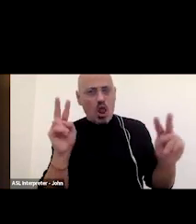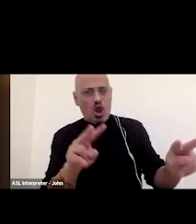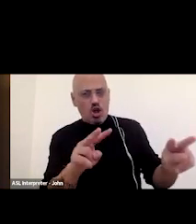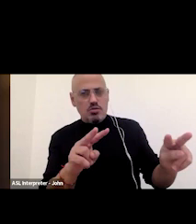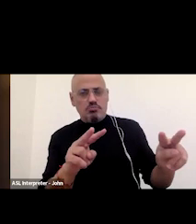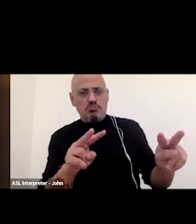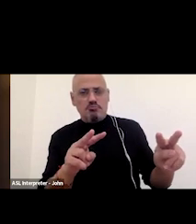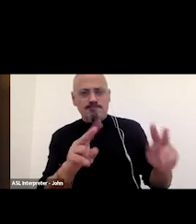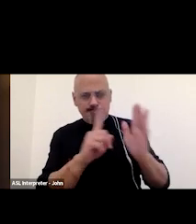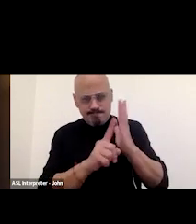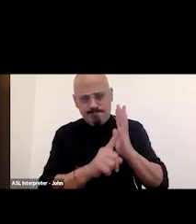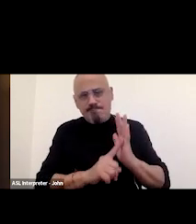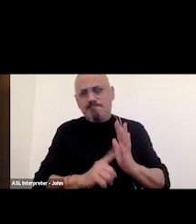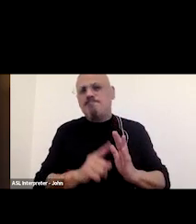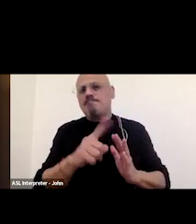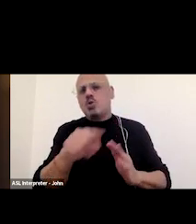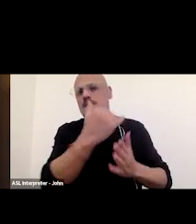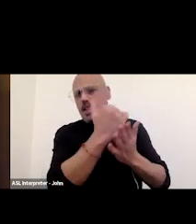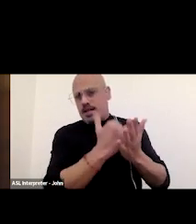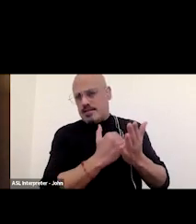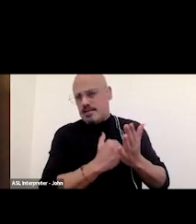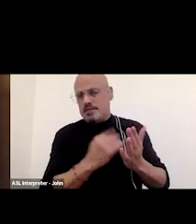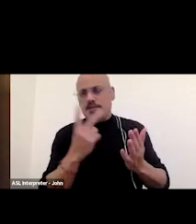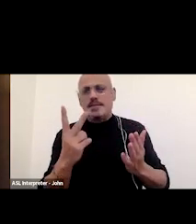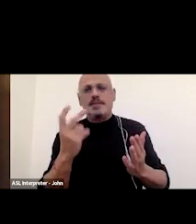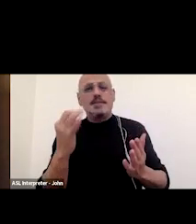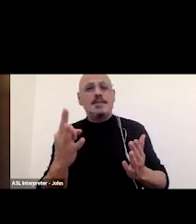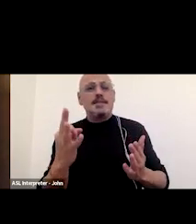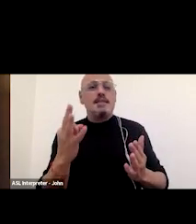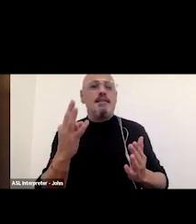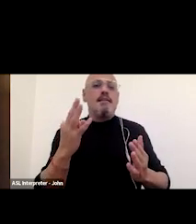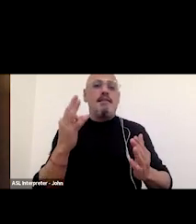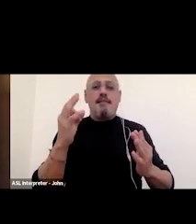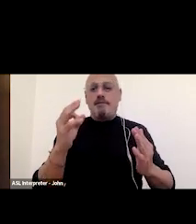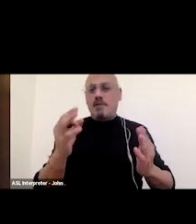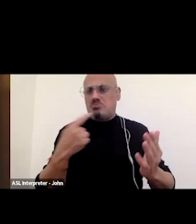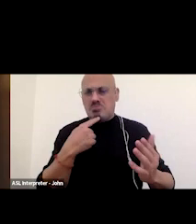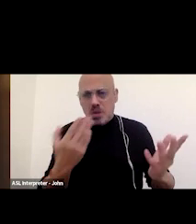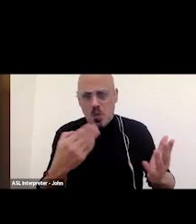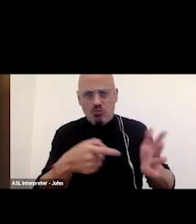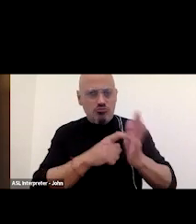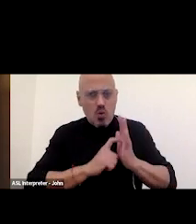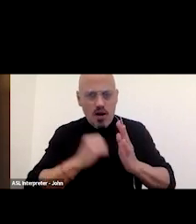at these listings to see what they say, what they require, and whether they're applicable